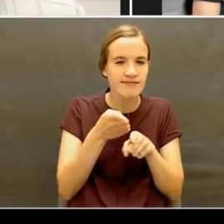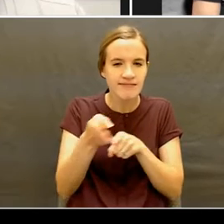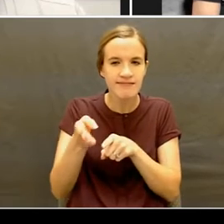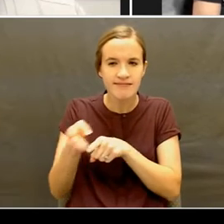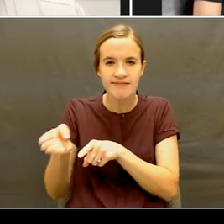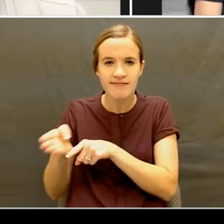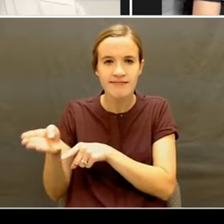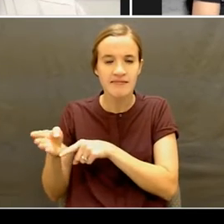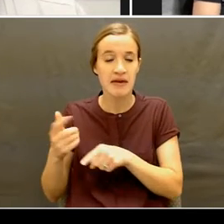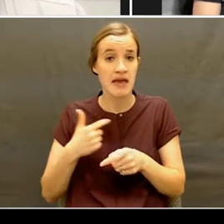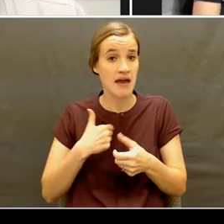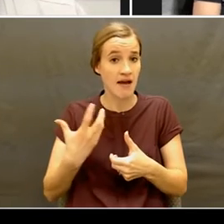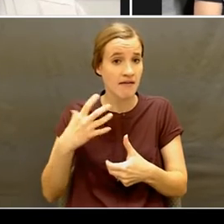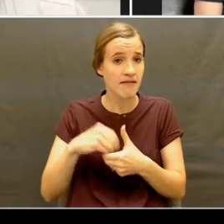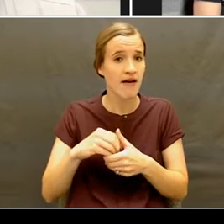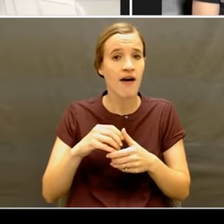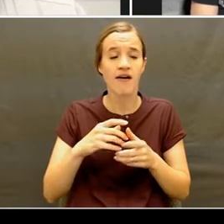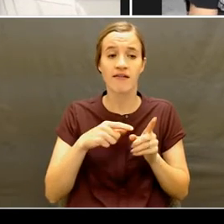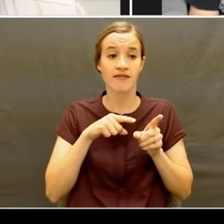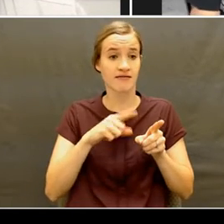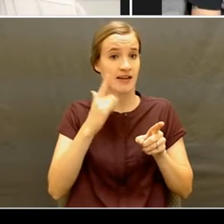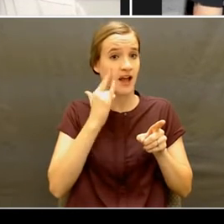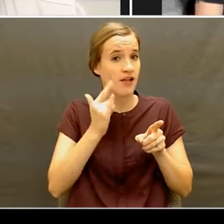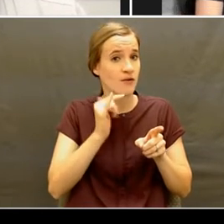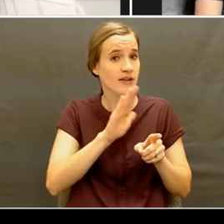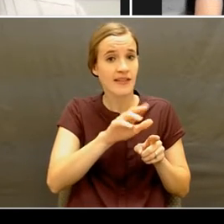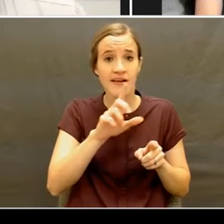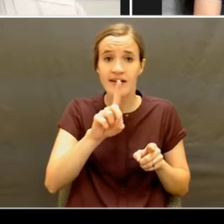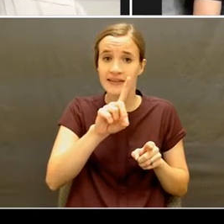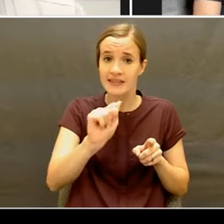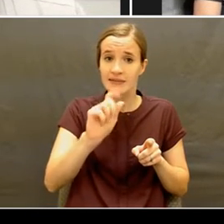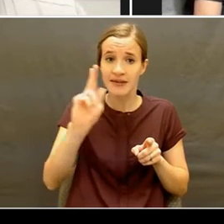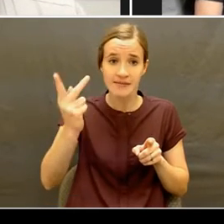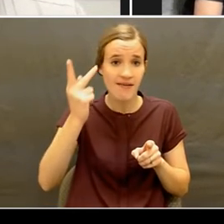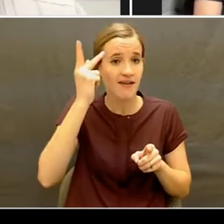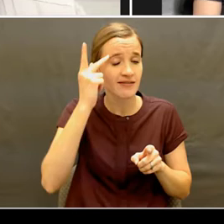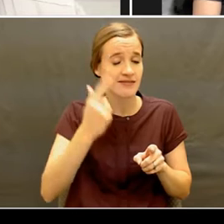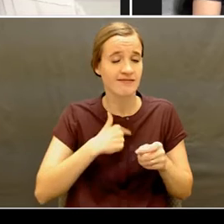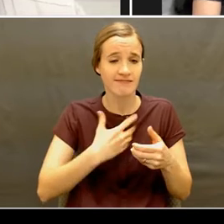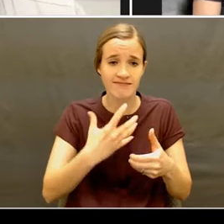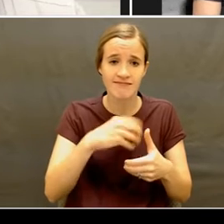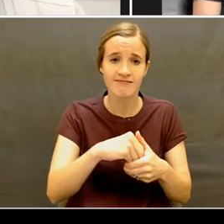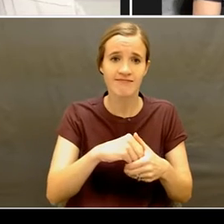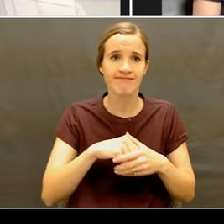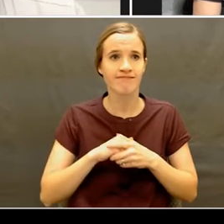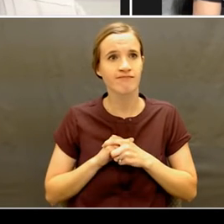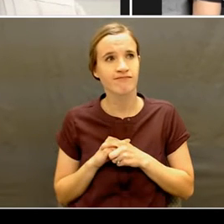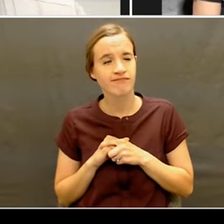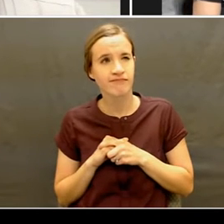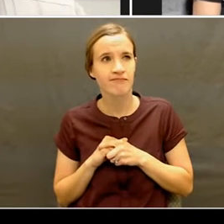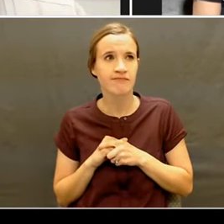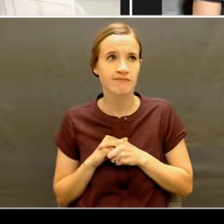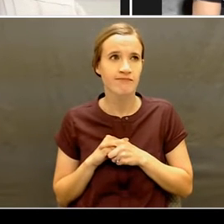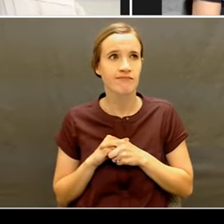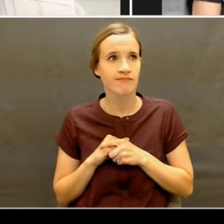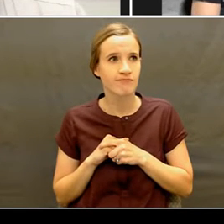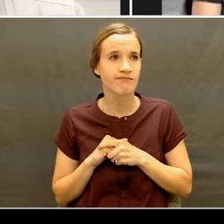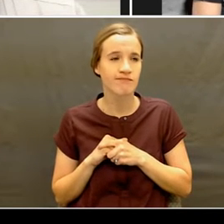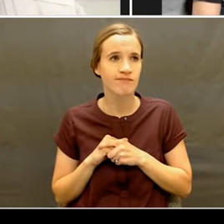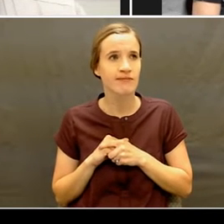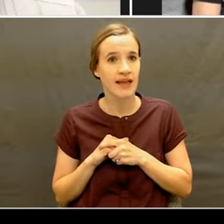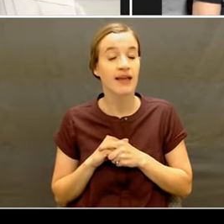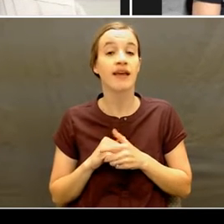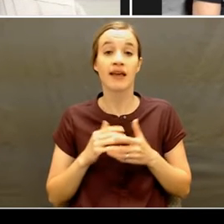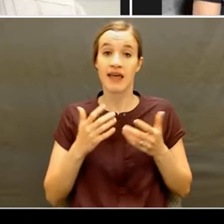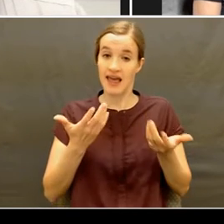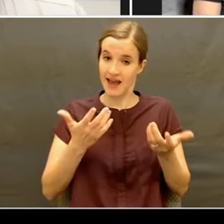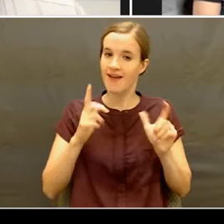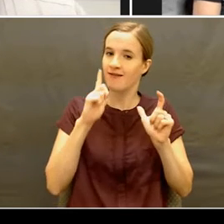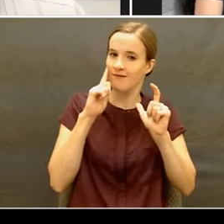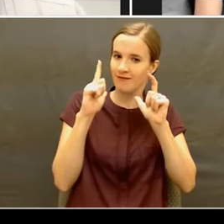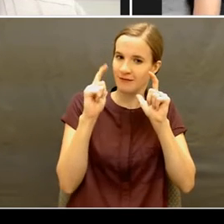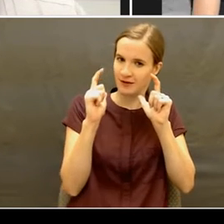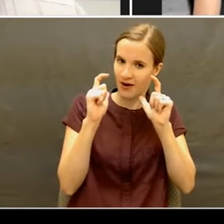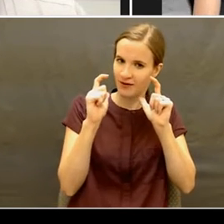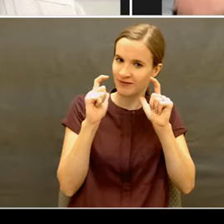became very interested in disability politics of California. And I learned my skills of photography